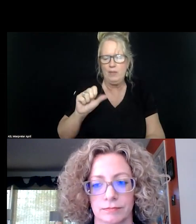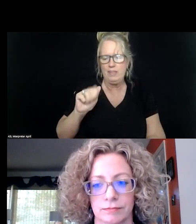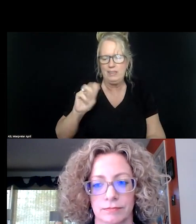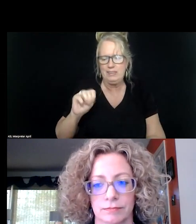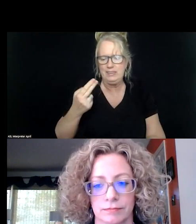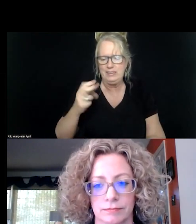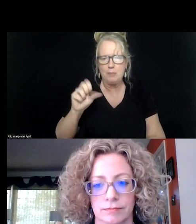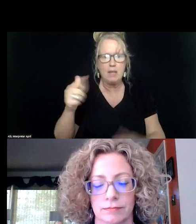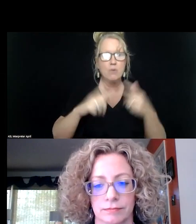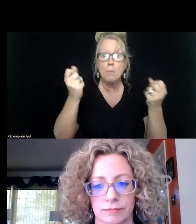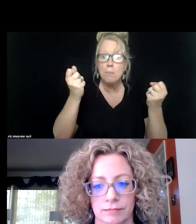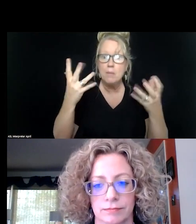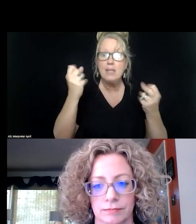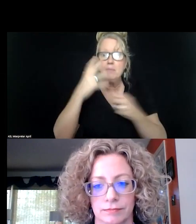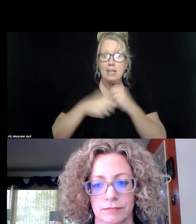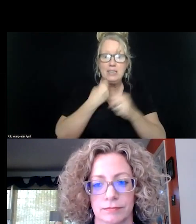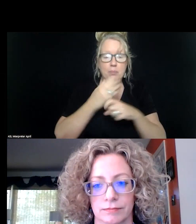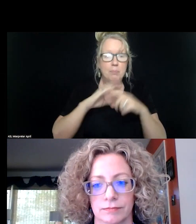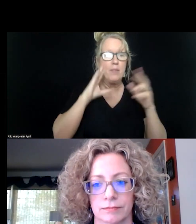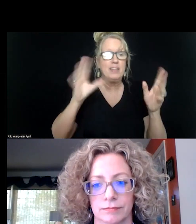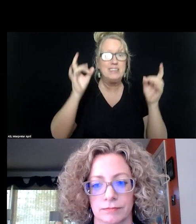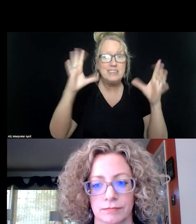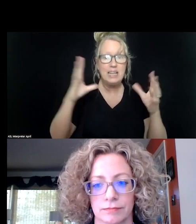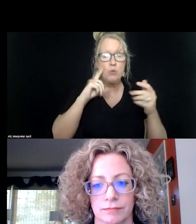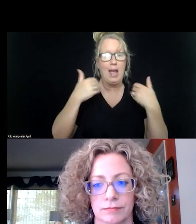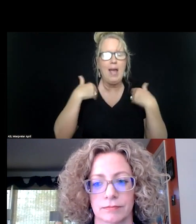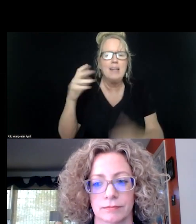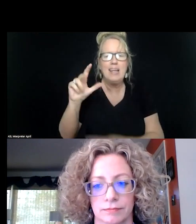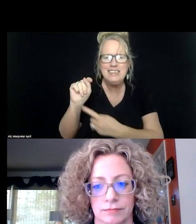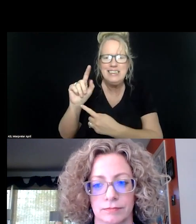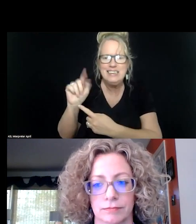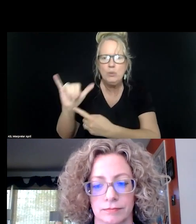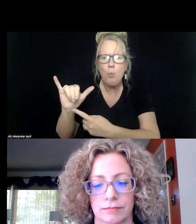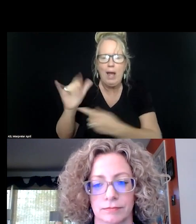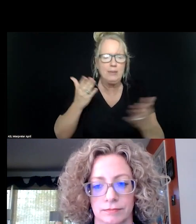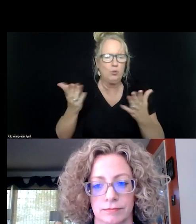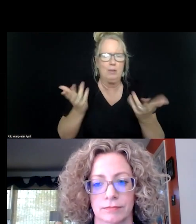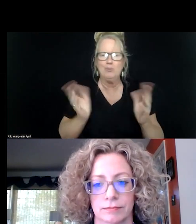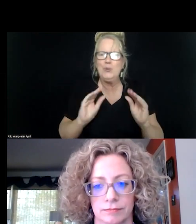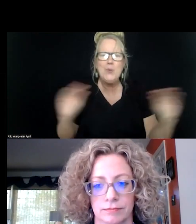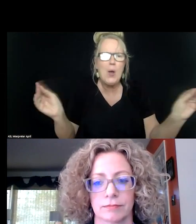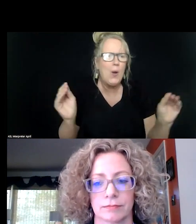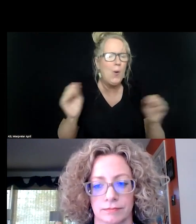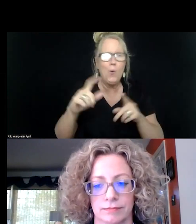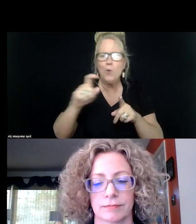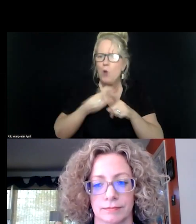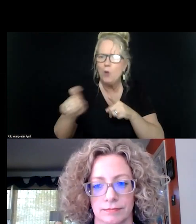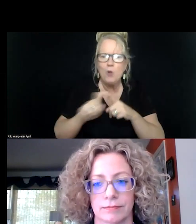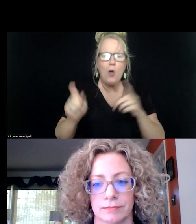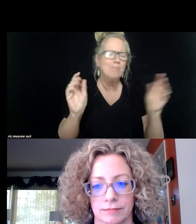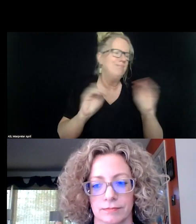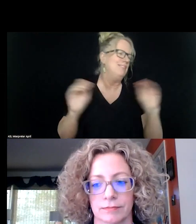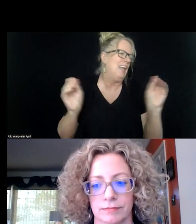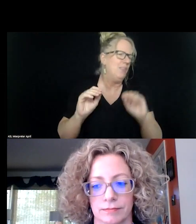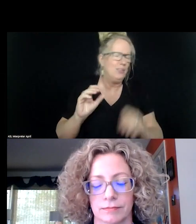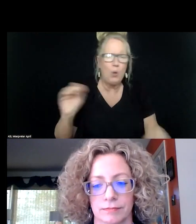YEARS THEY RECEIVED NO CALLS OR CONTACTS AND NO TTYs AND THAT IS